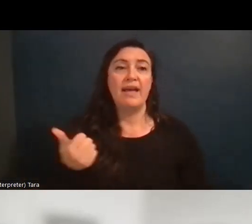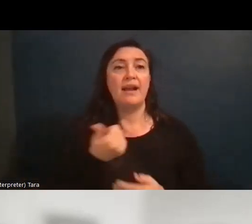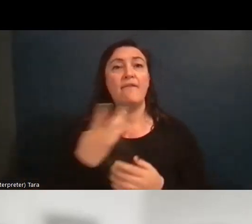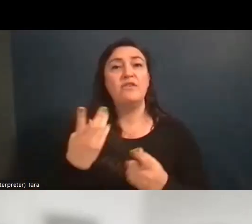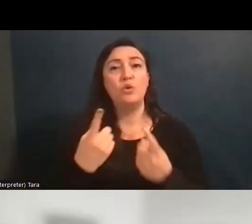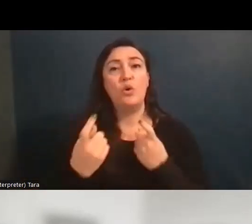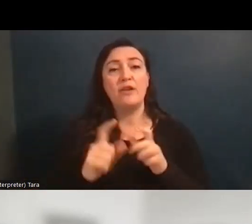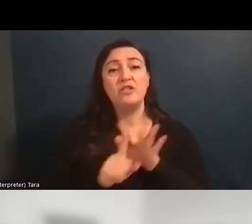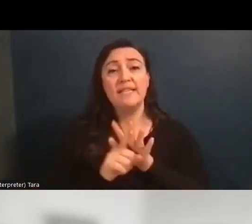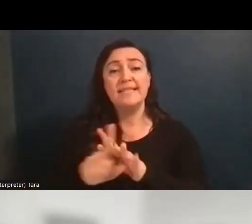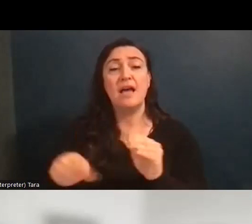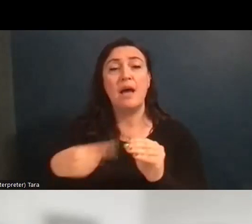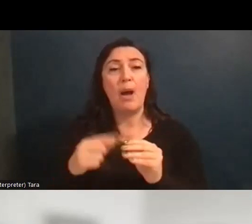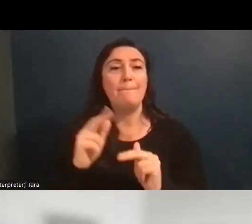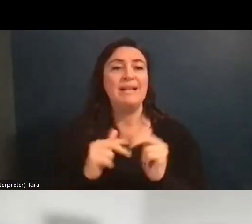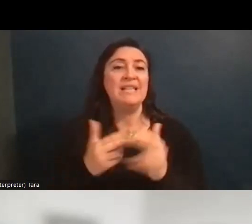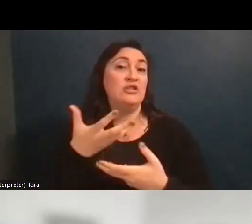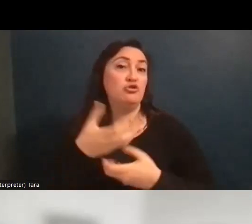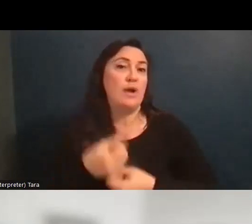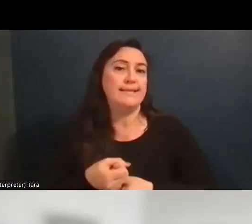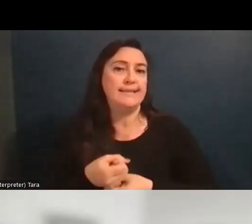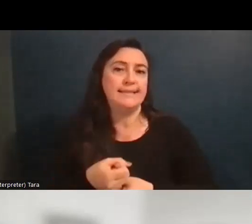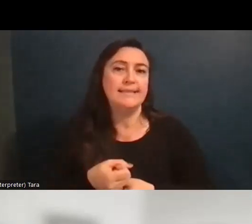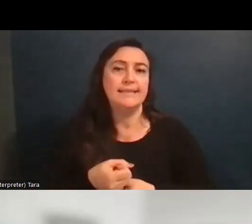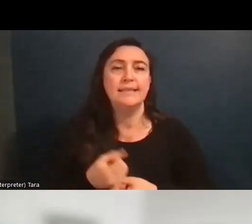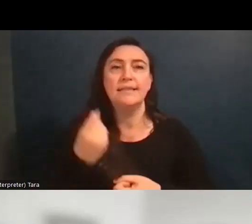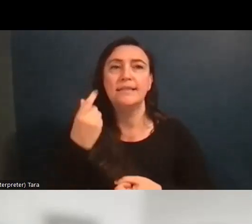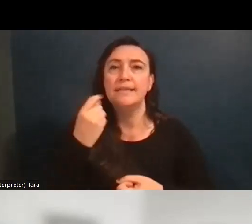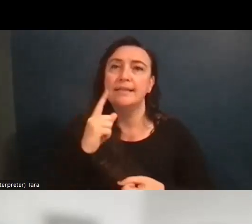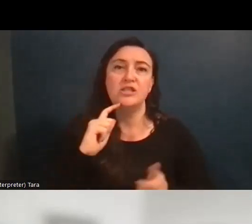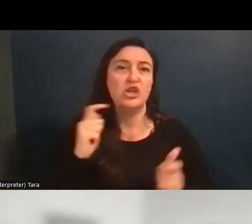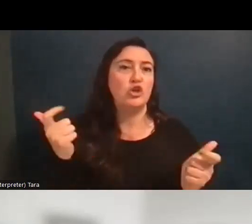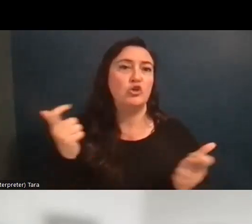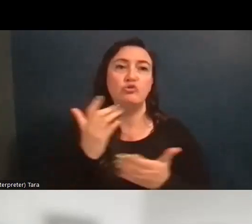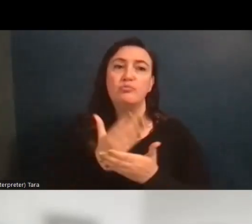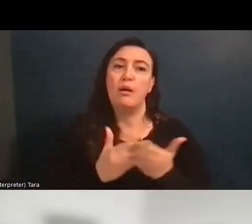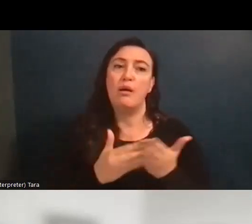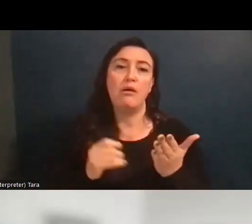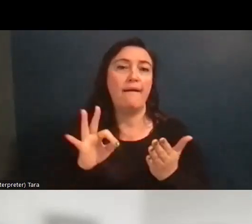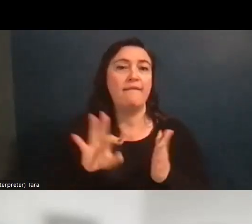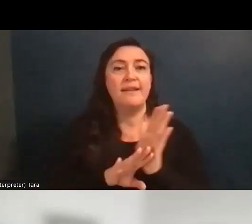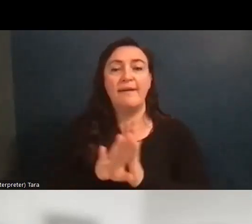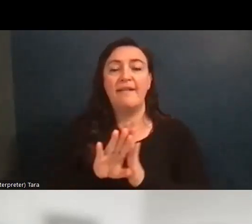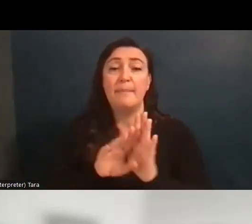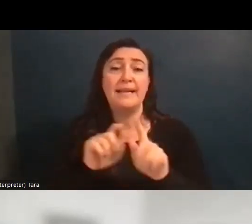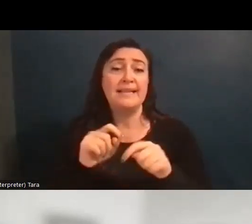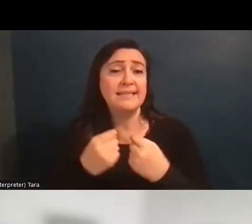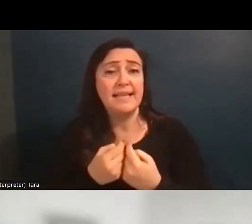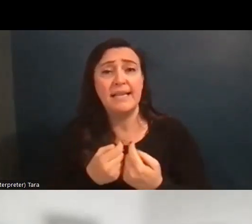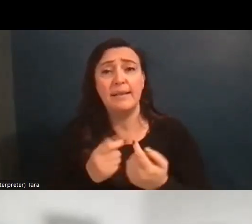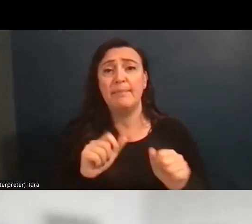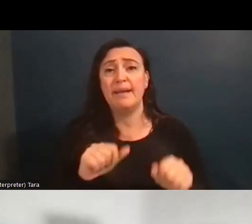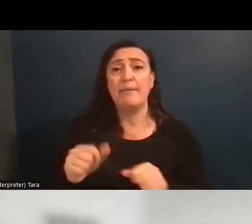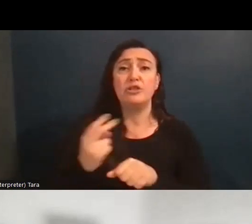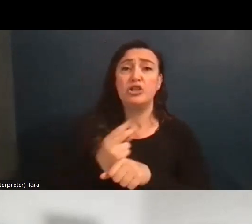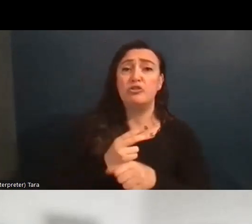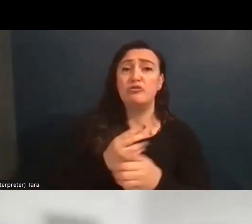building trust, which is a huge part of developing a team and being able to use transdisciplinary approaches